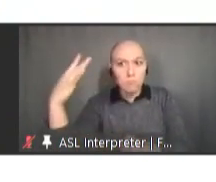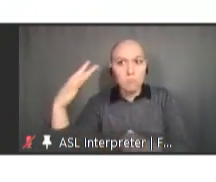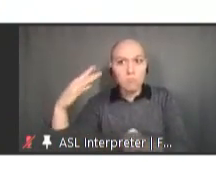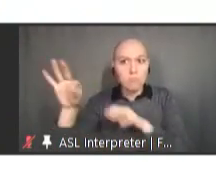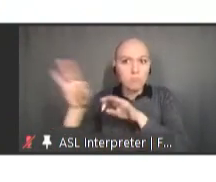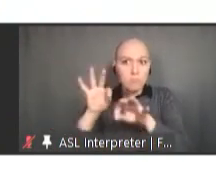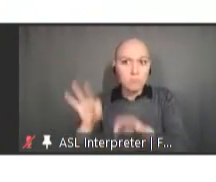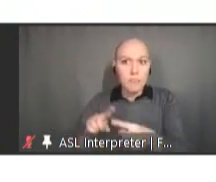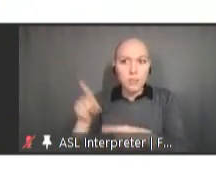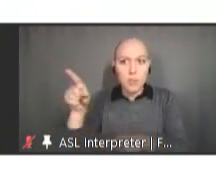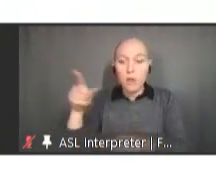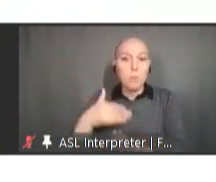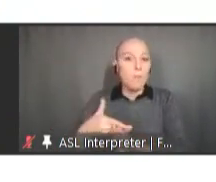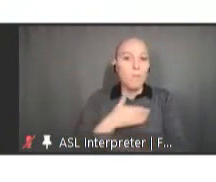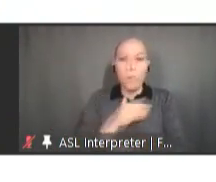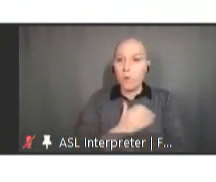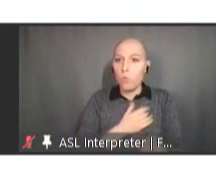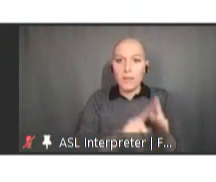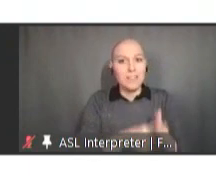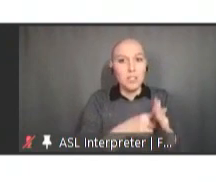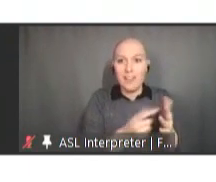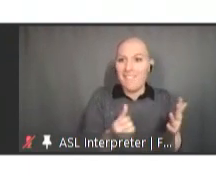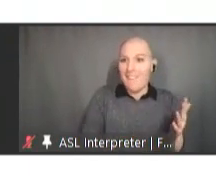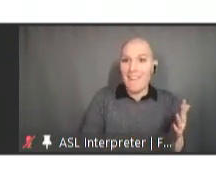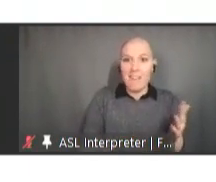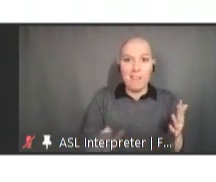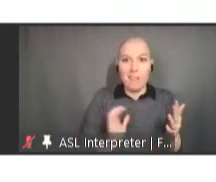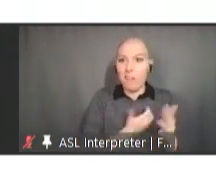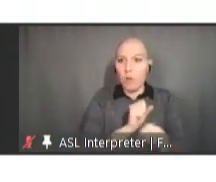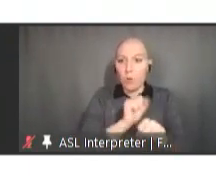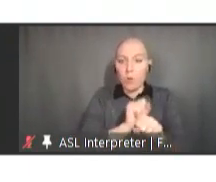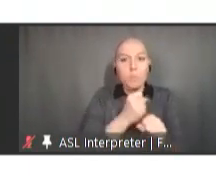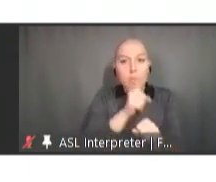of these efforts just to make sure that they were aware of what we're doing to get their buy in.